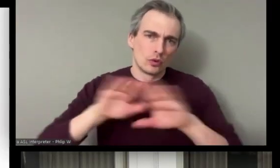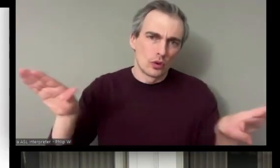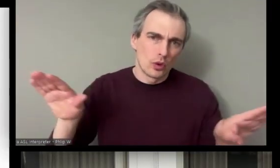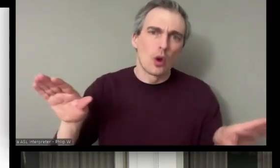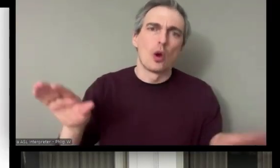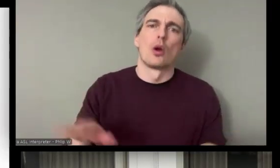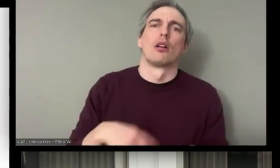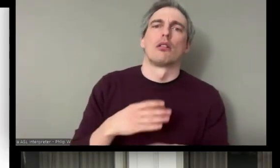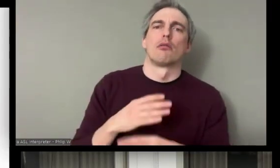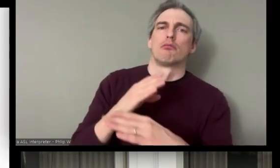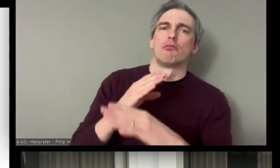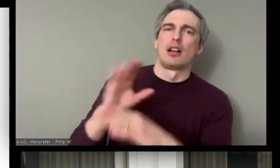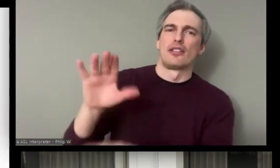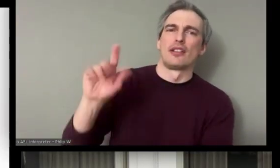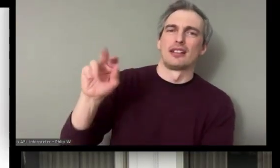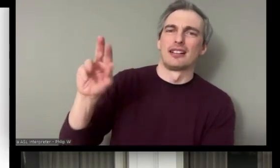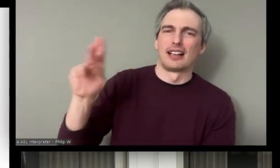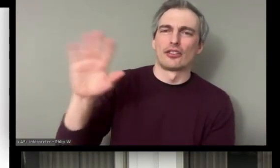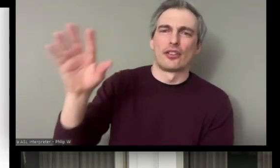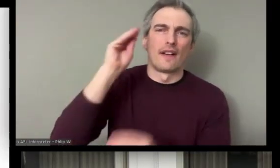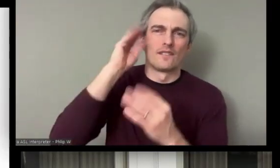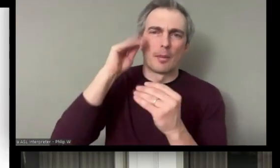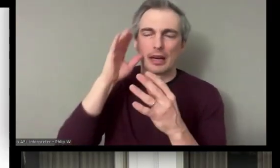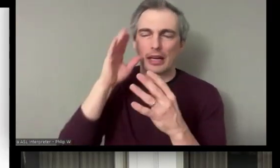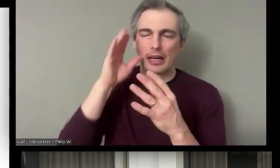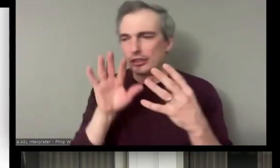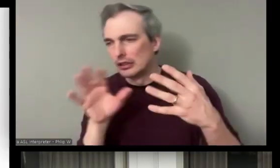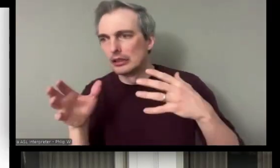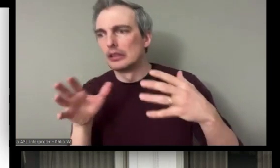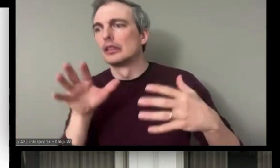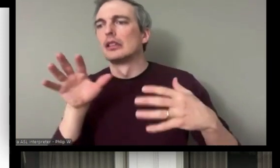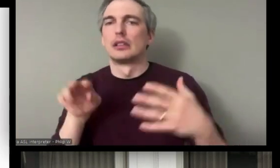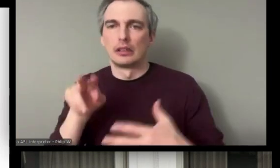But this can happen quite a bit in VR, where the captions, as they pop up,